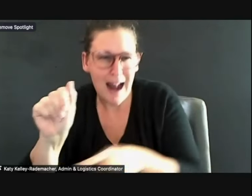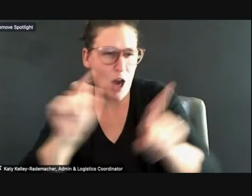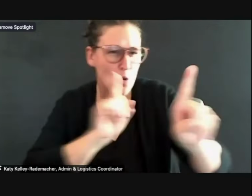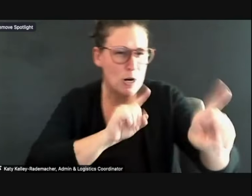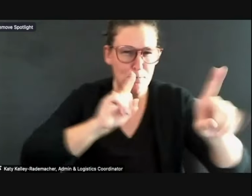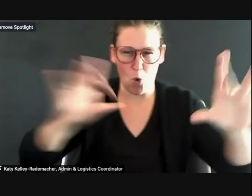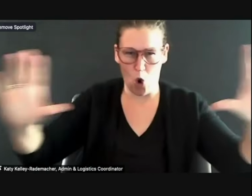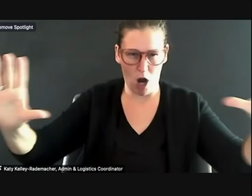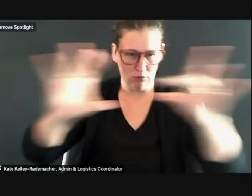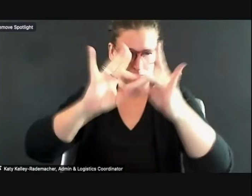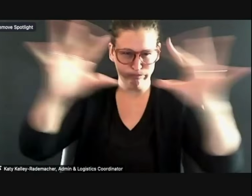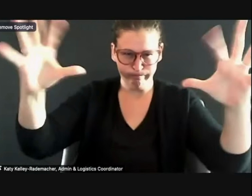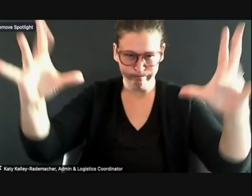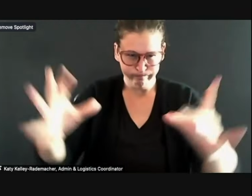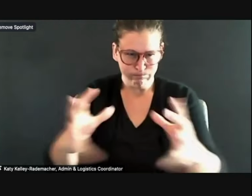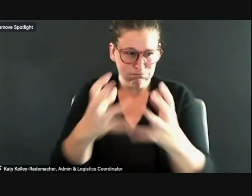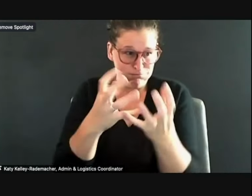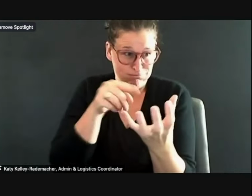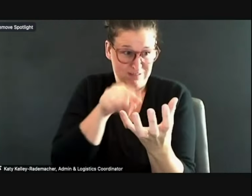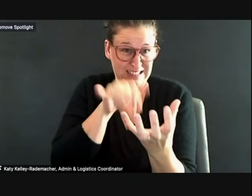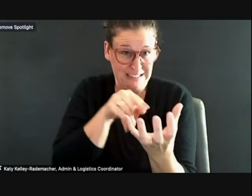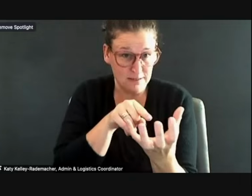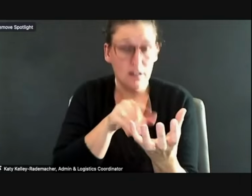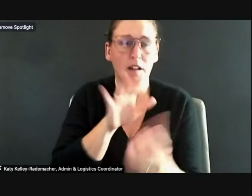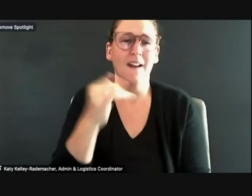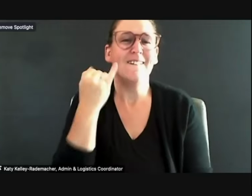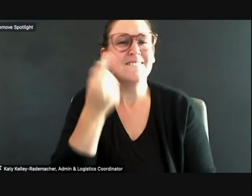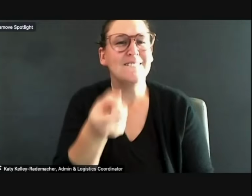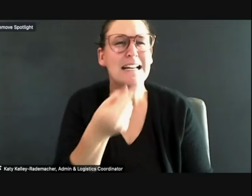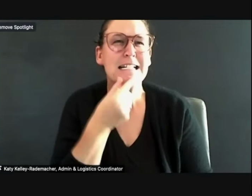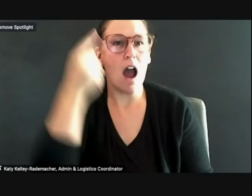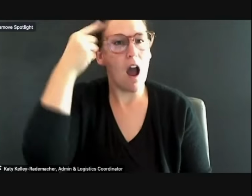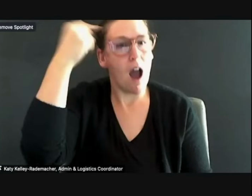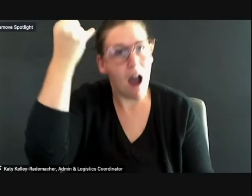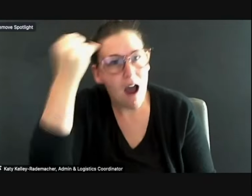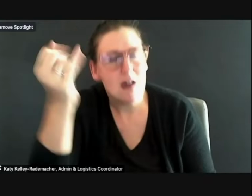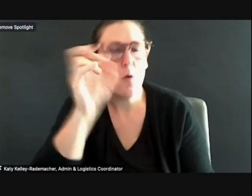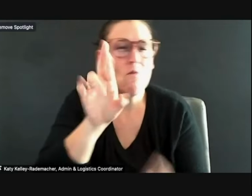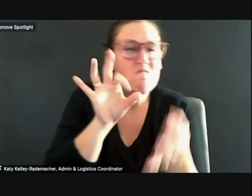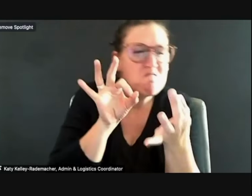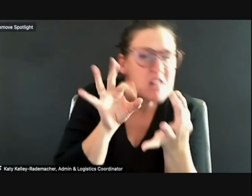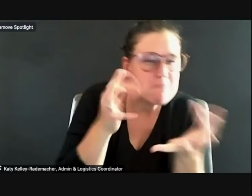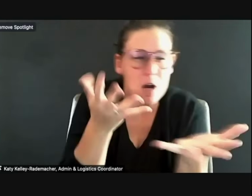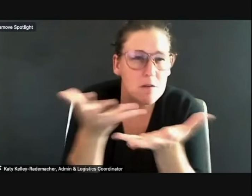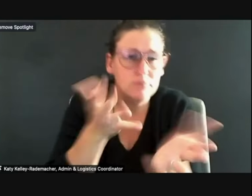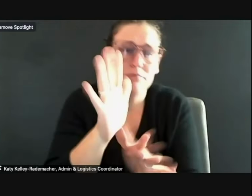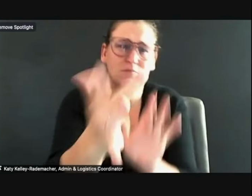our reports and tracking data. If you have any ideas or feedback, please